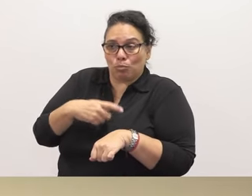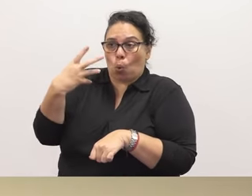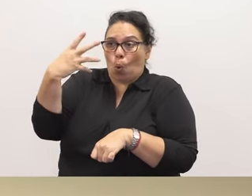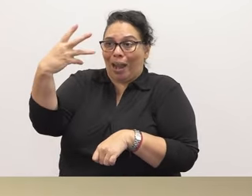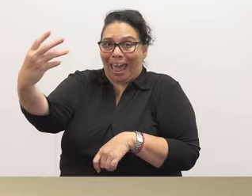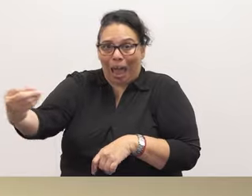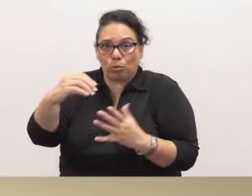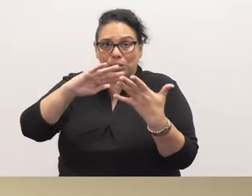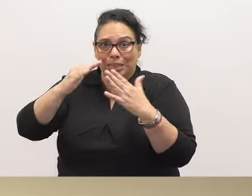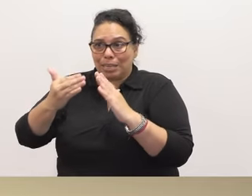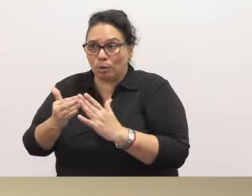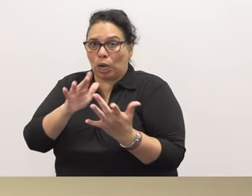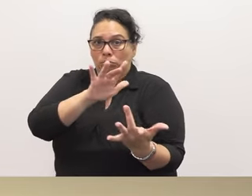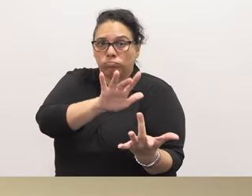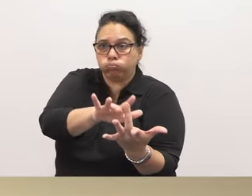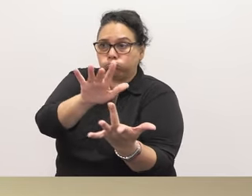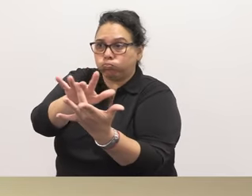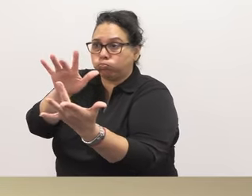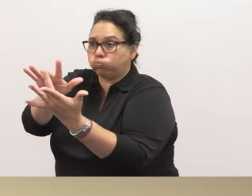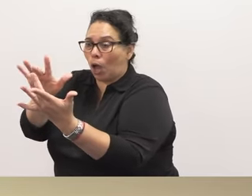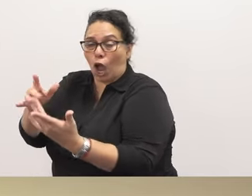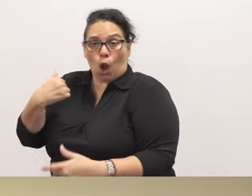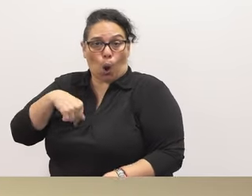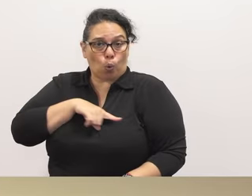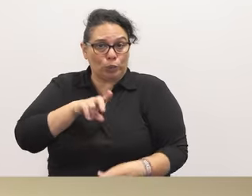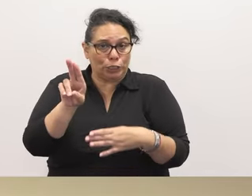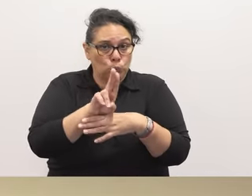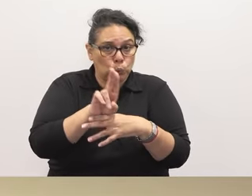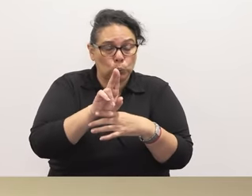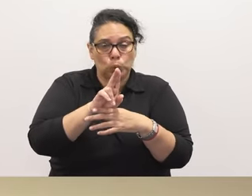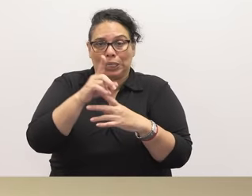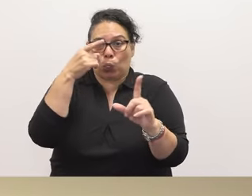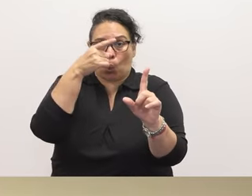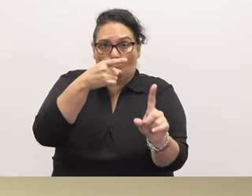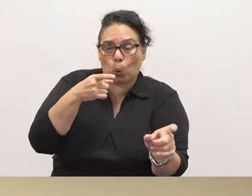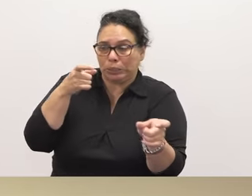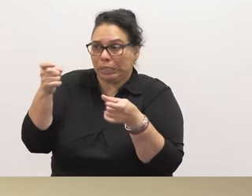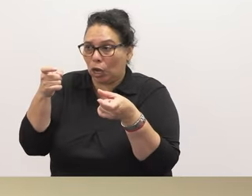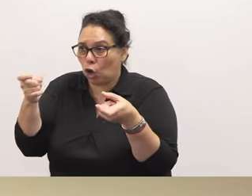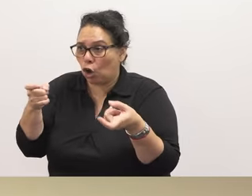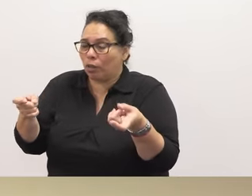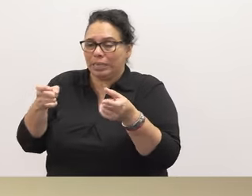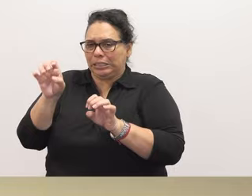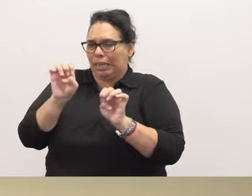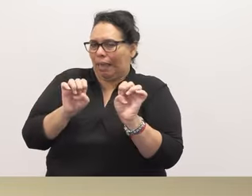Are we using the goals and the guardrails to evaluate our superintendent and to evaluate our budget?